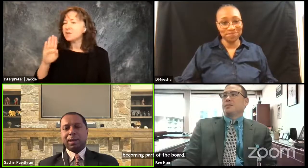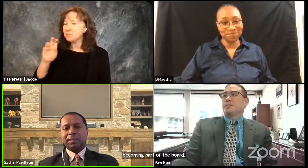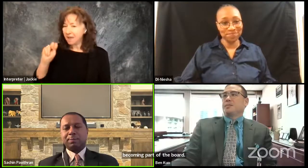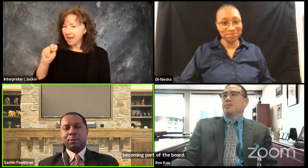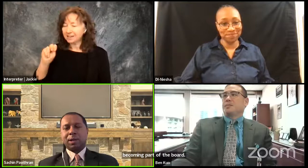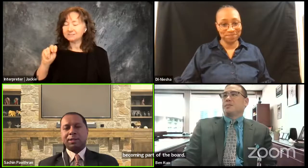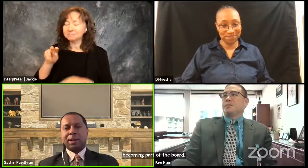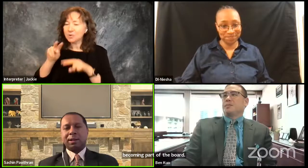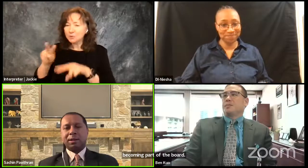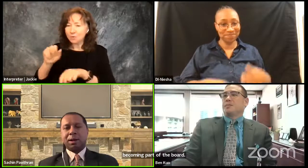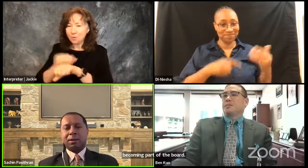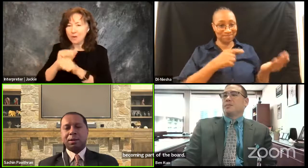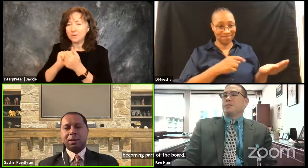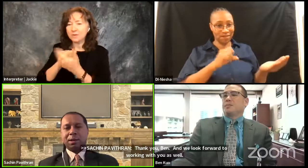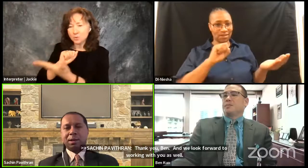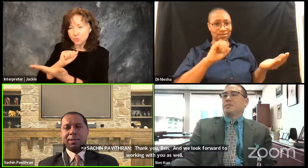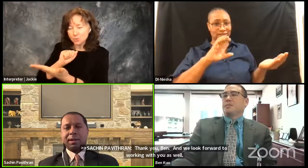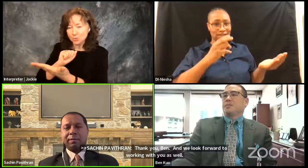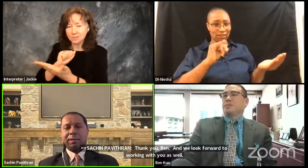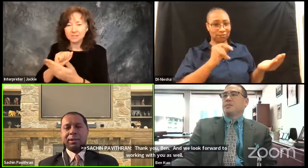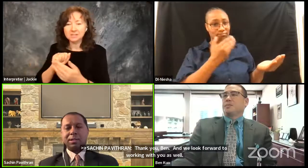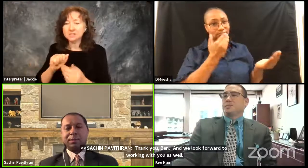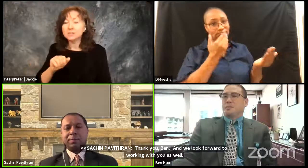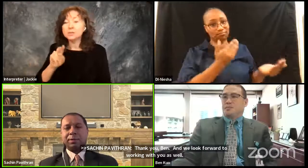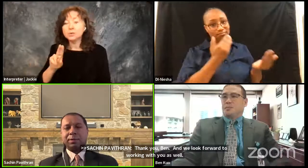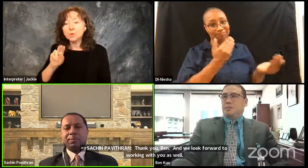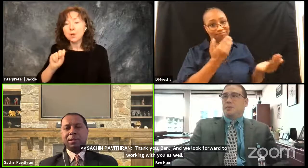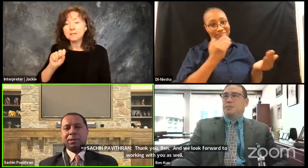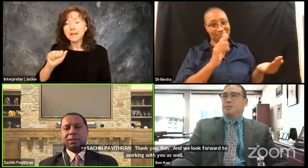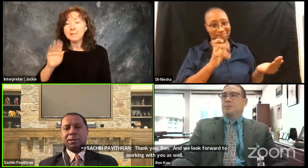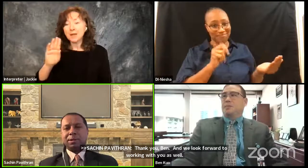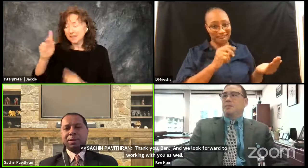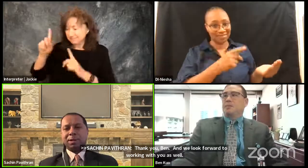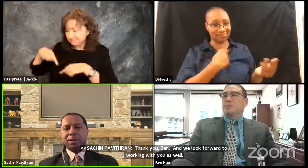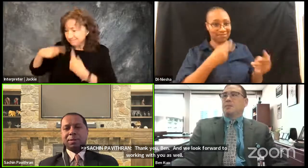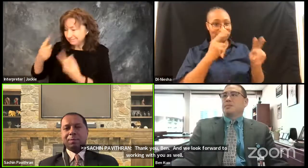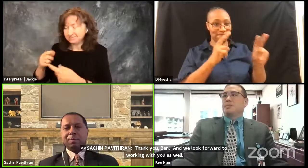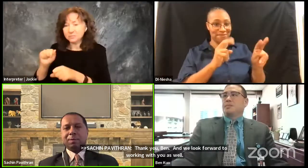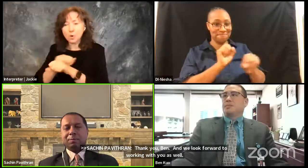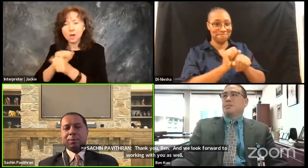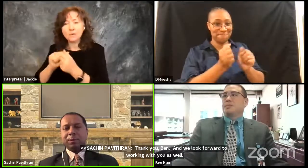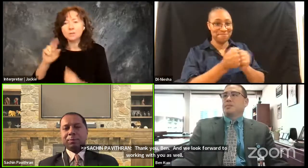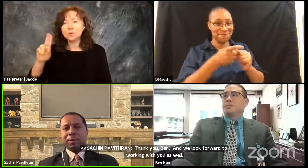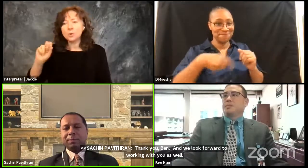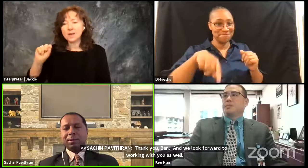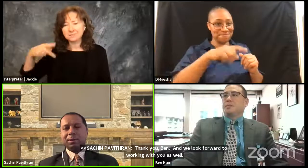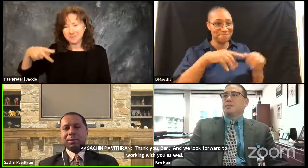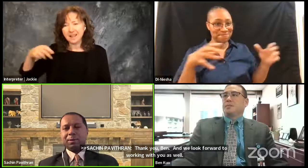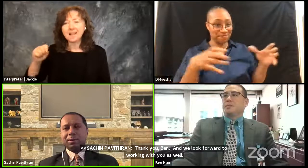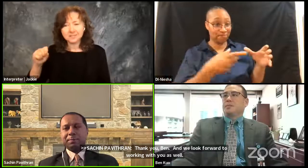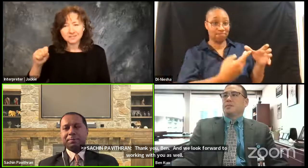The Access Board has had a long standing relationship with the USPS, and look forward to working with you.